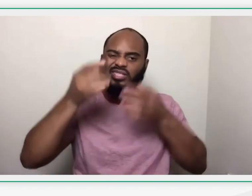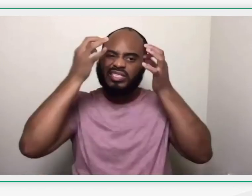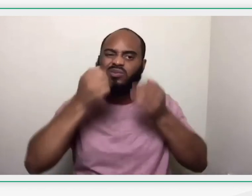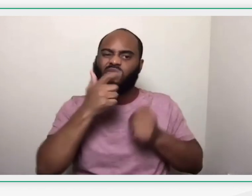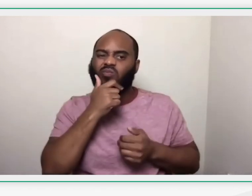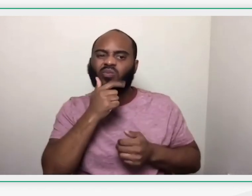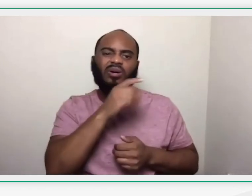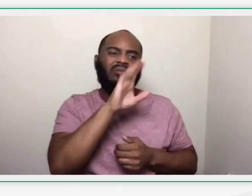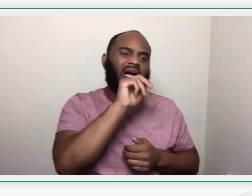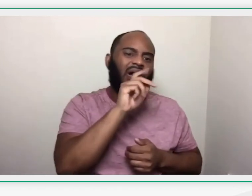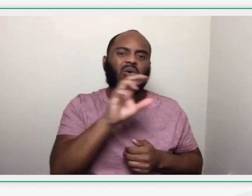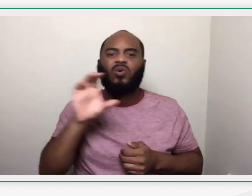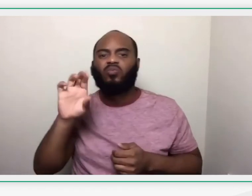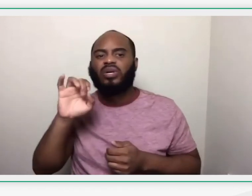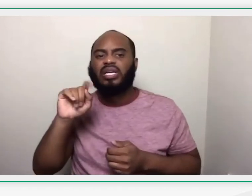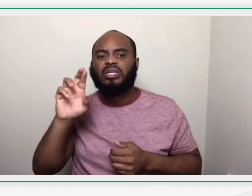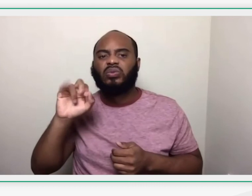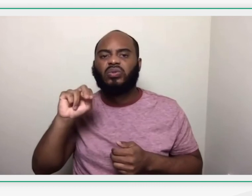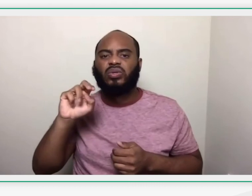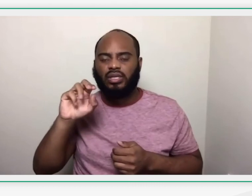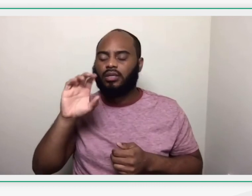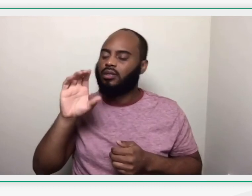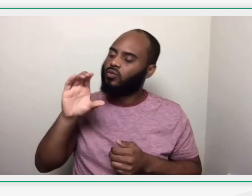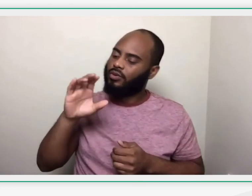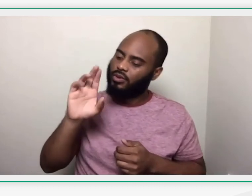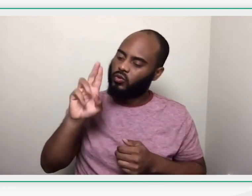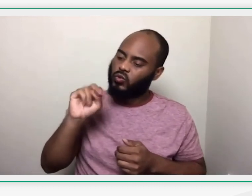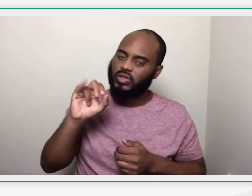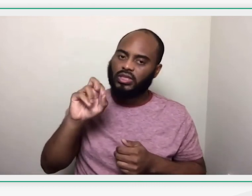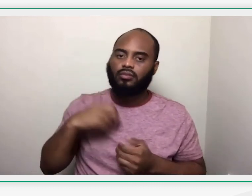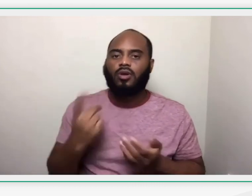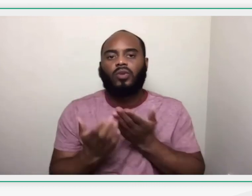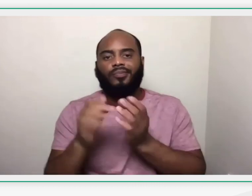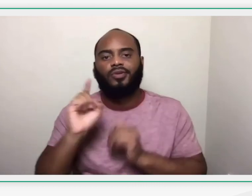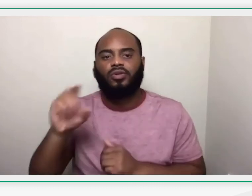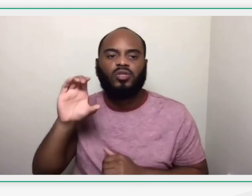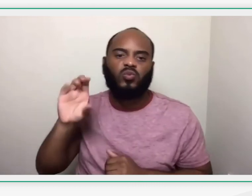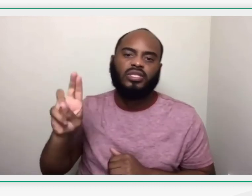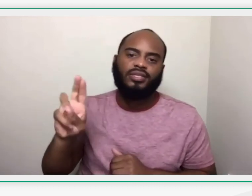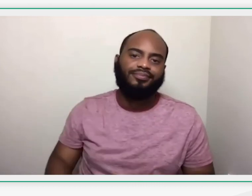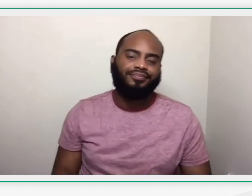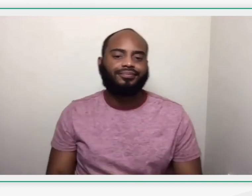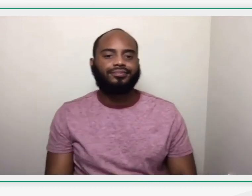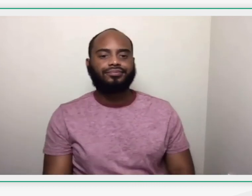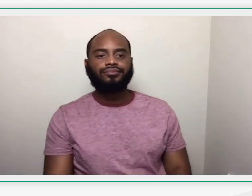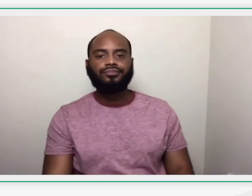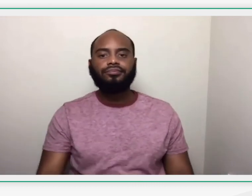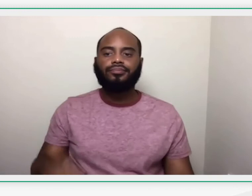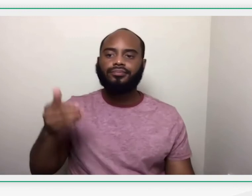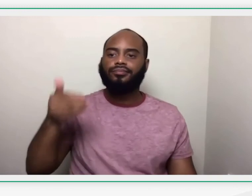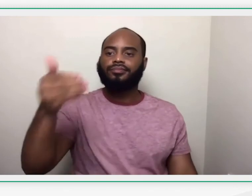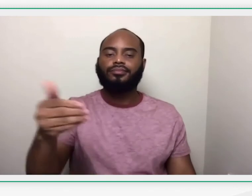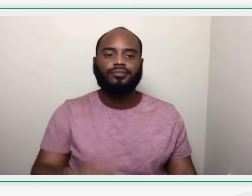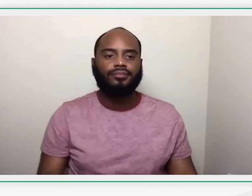Keep in mind, if you're trying to make the choice between a bank or credit union, personally, I would recommend a credit union.